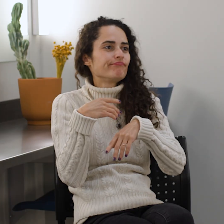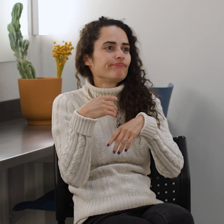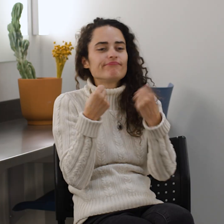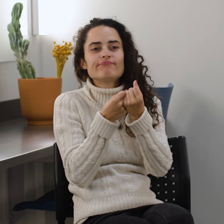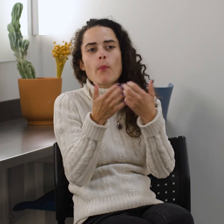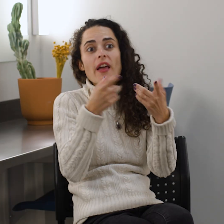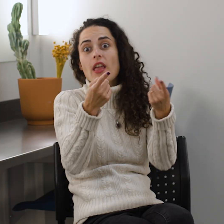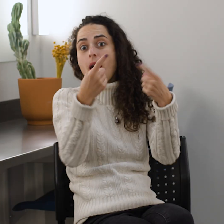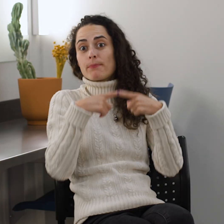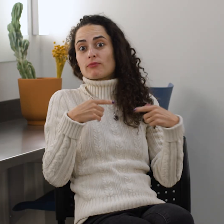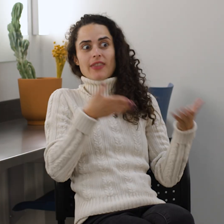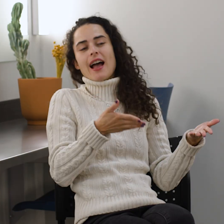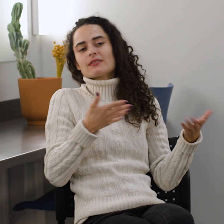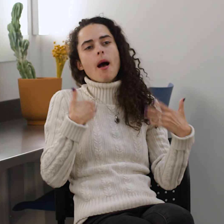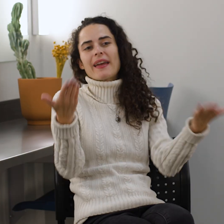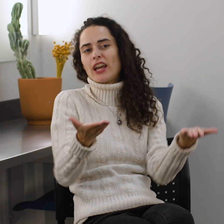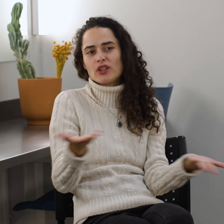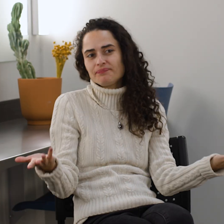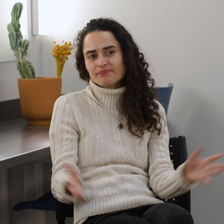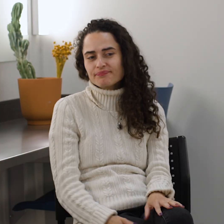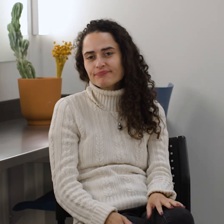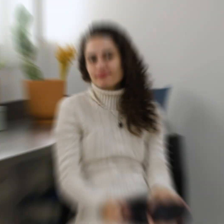need it when they’re ready. Whenever they come, I’m there.